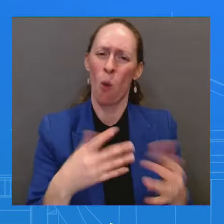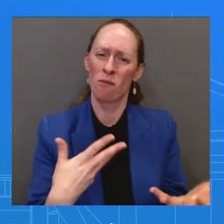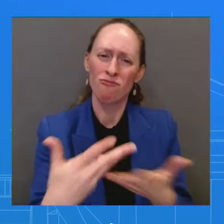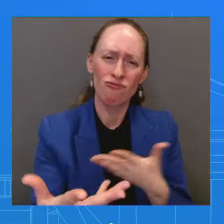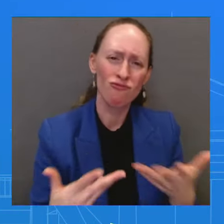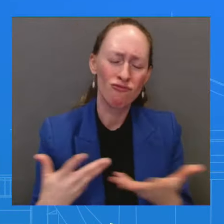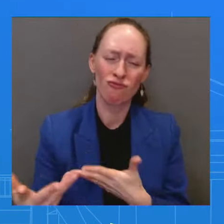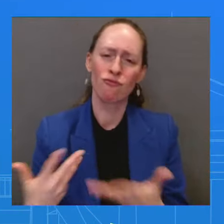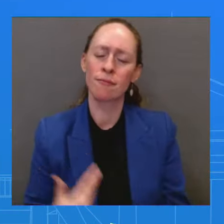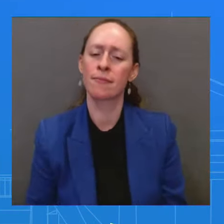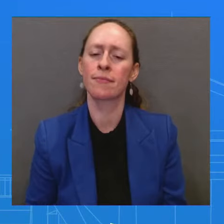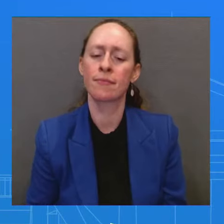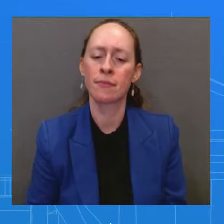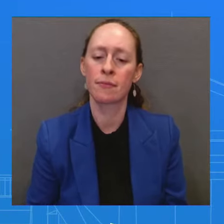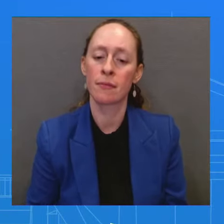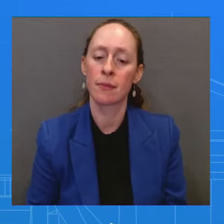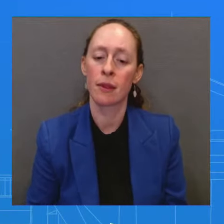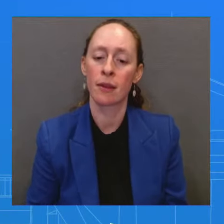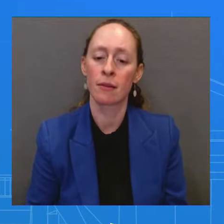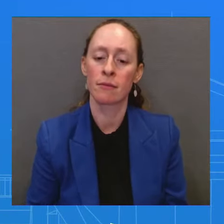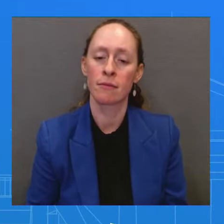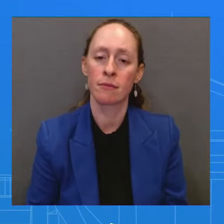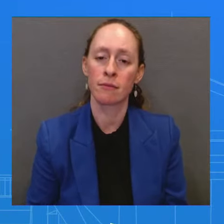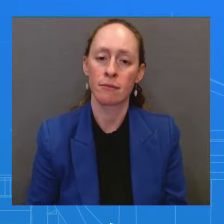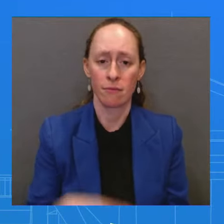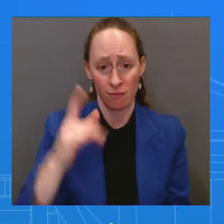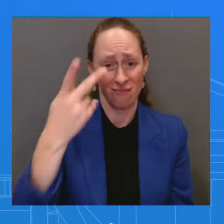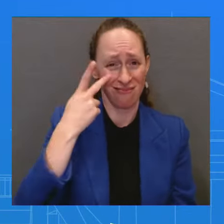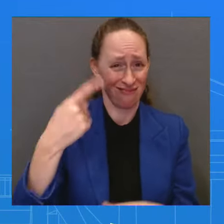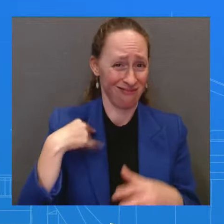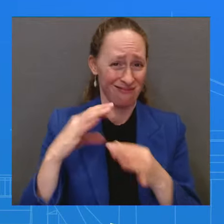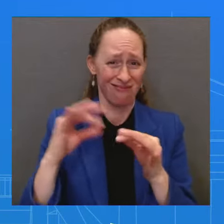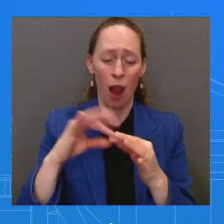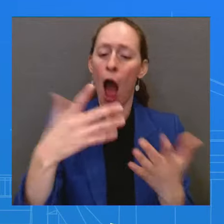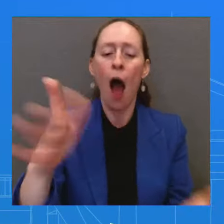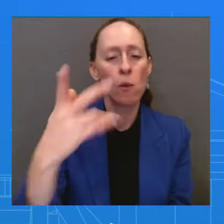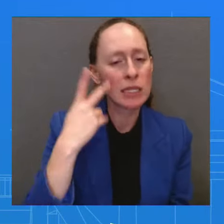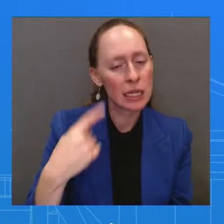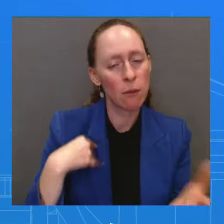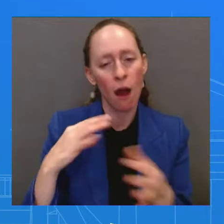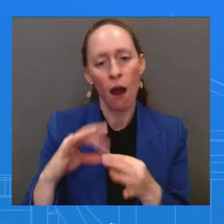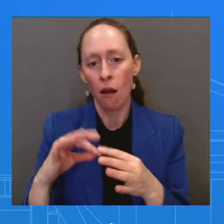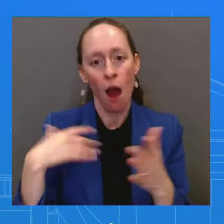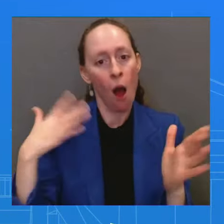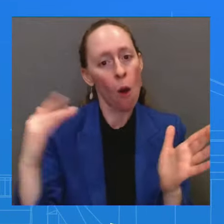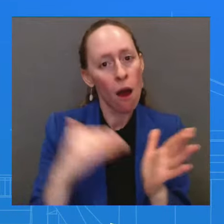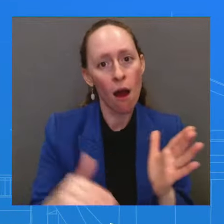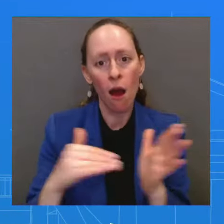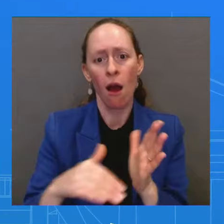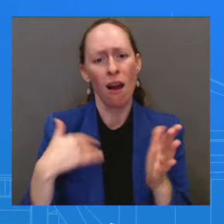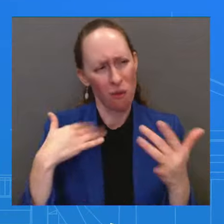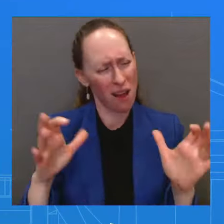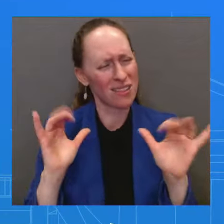continue to see the bipartisan support for funding in Ukraine. And we've heard -- you've heard from House Republicans and Democrats.